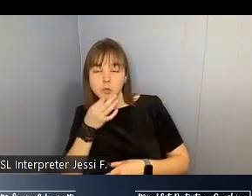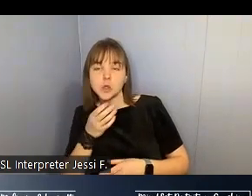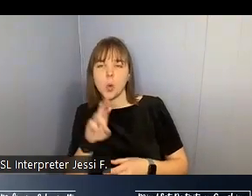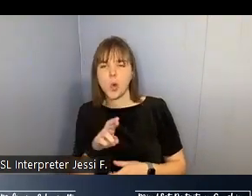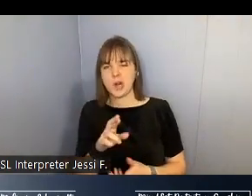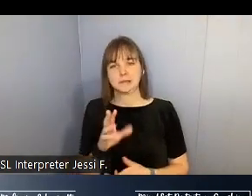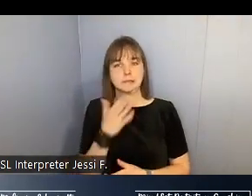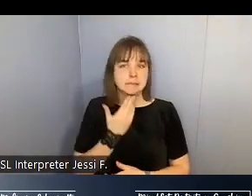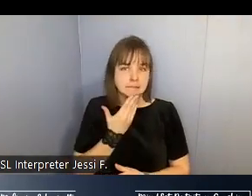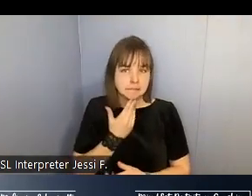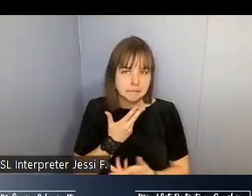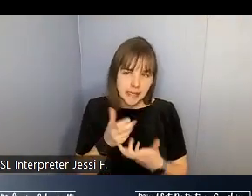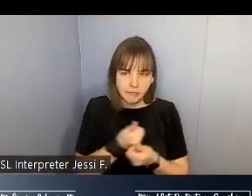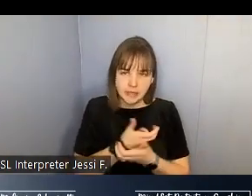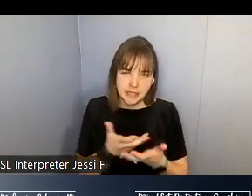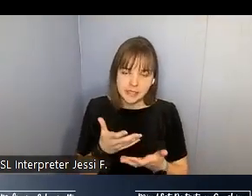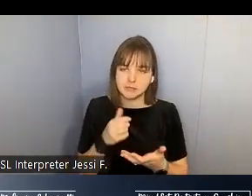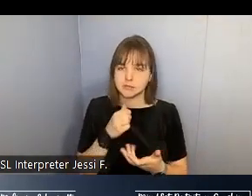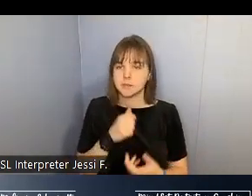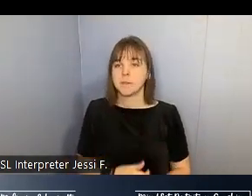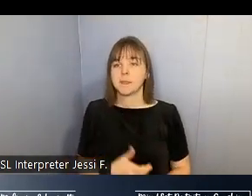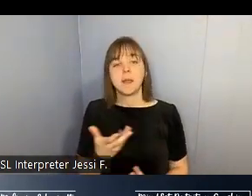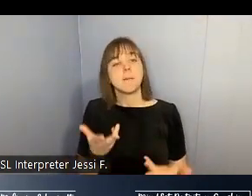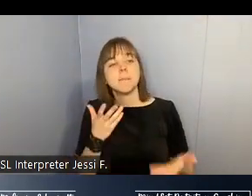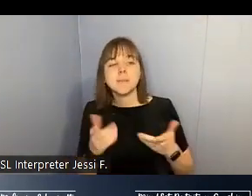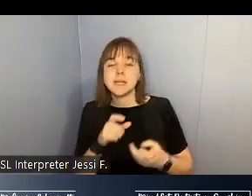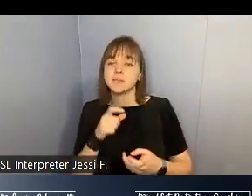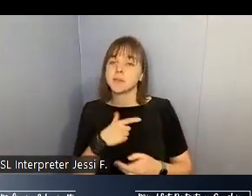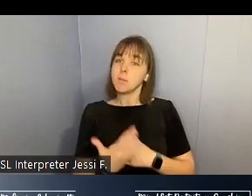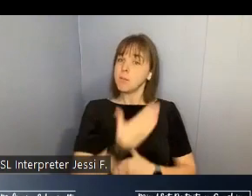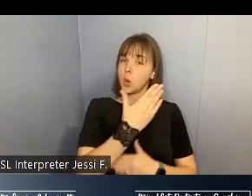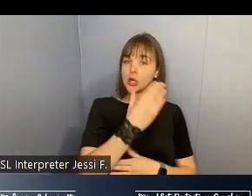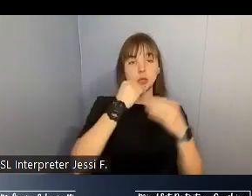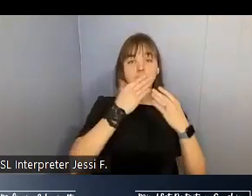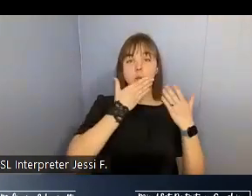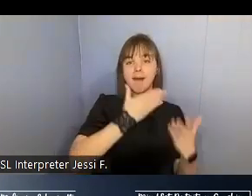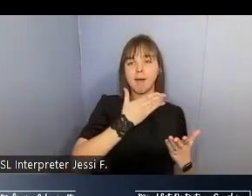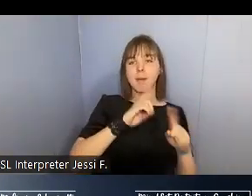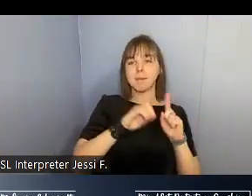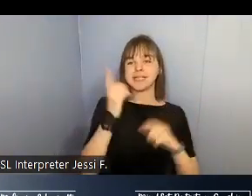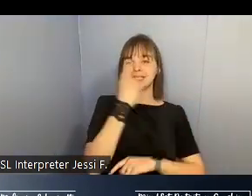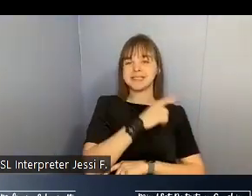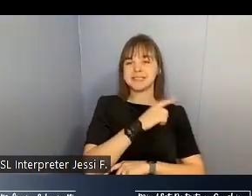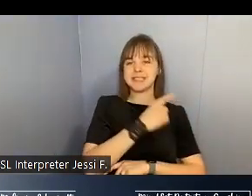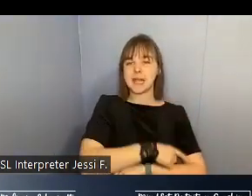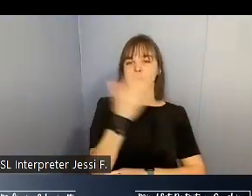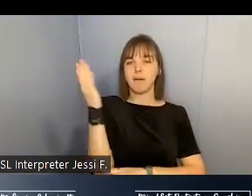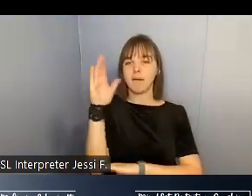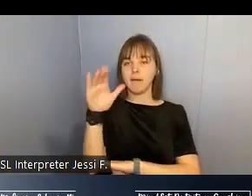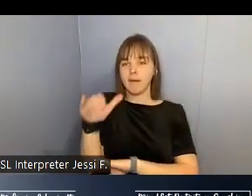Are there certain times of days where you're making better or worse decisions? Look at your hydration status. Are you drinking any water?